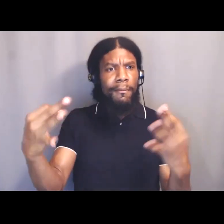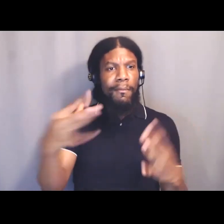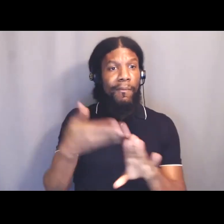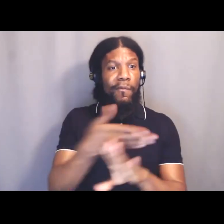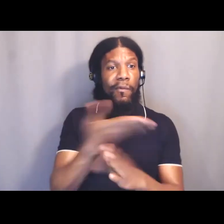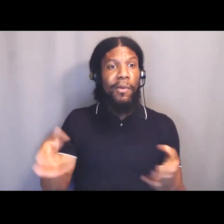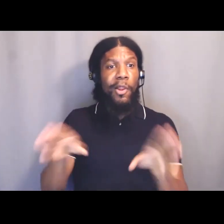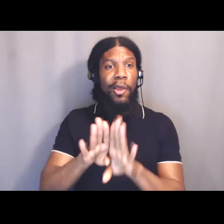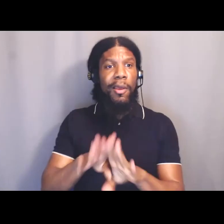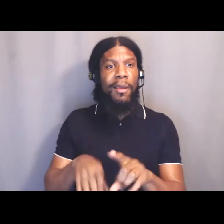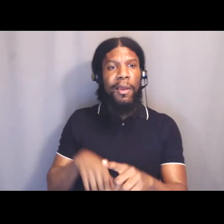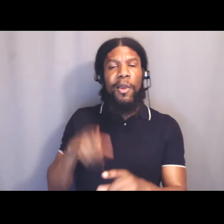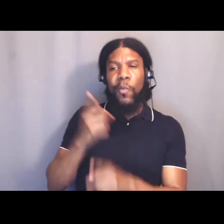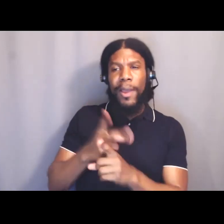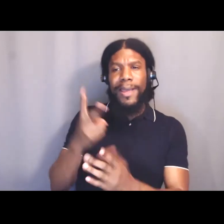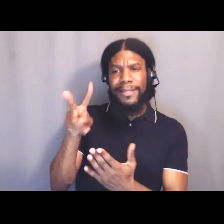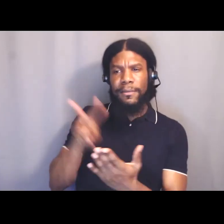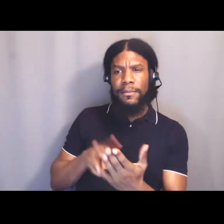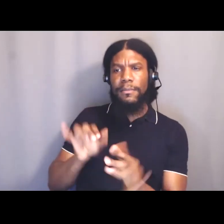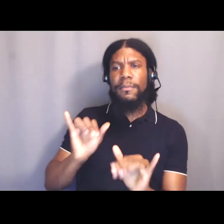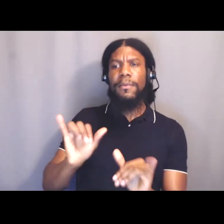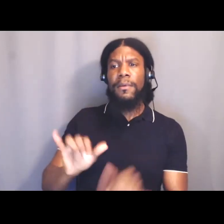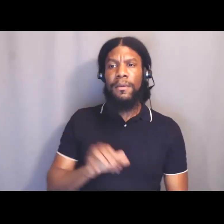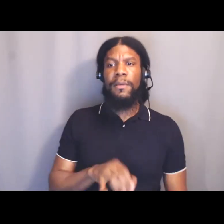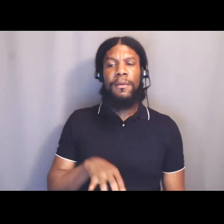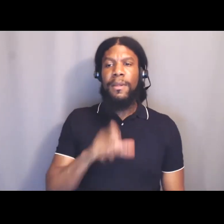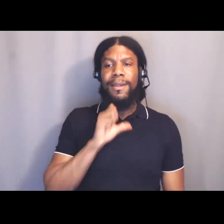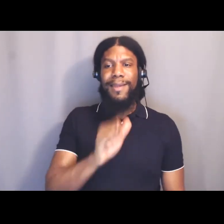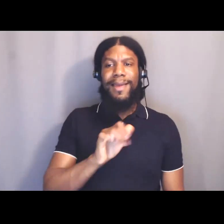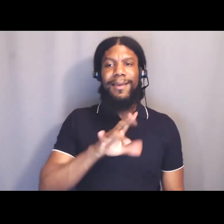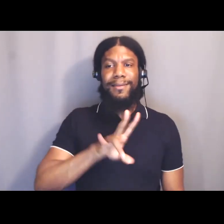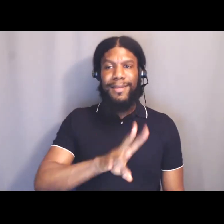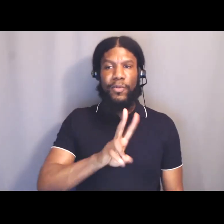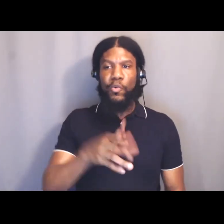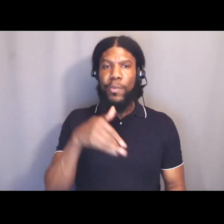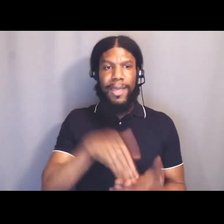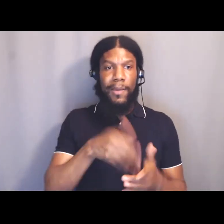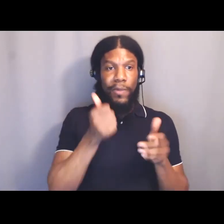That's not how much it costs per officer. Every officer costs over $200,000 a year.